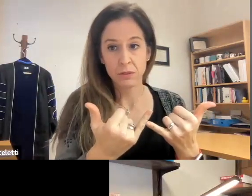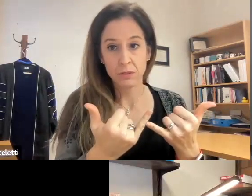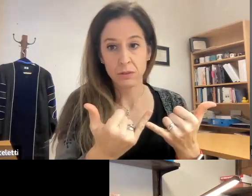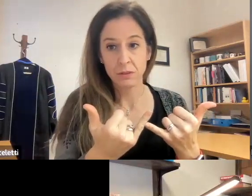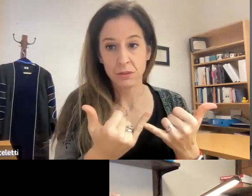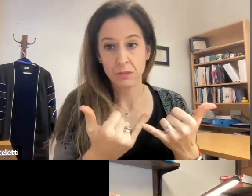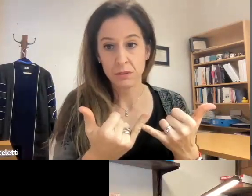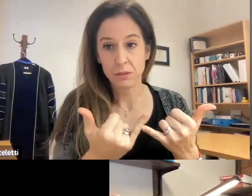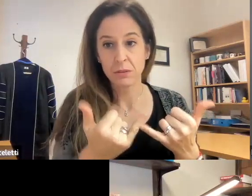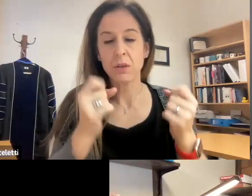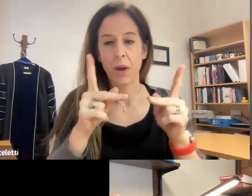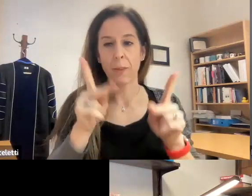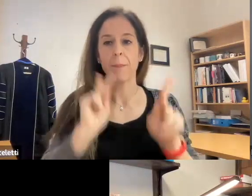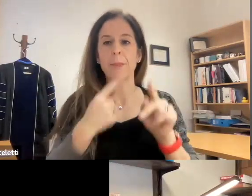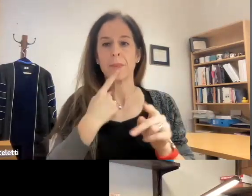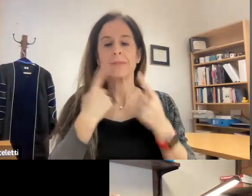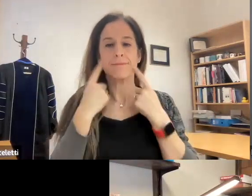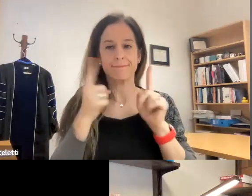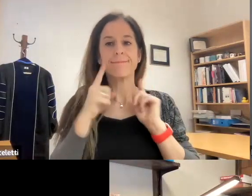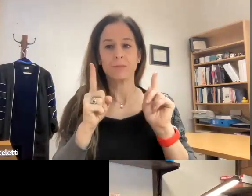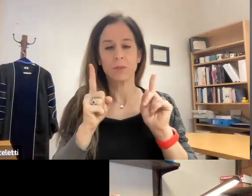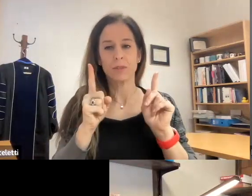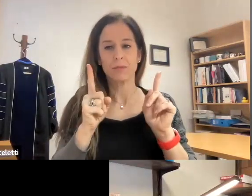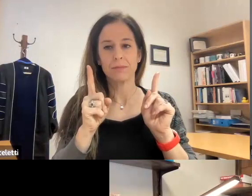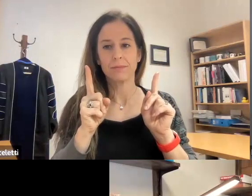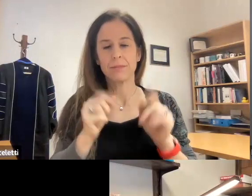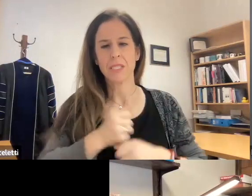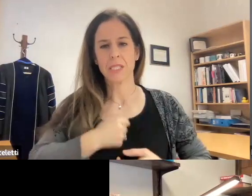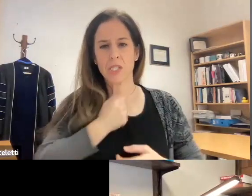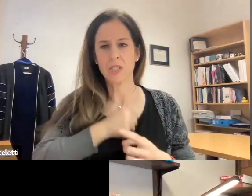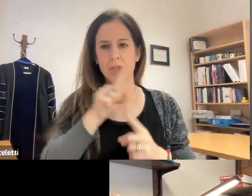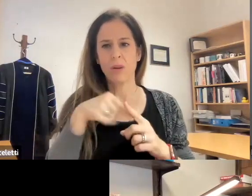see all of us now. Okay. Great . Looks like the technology is